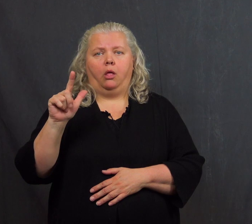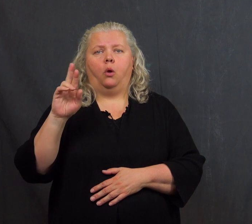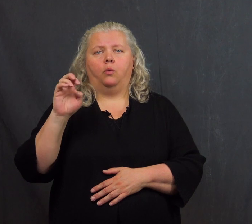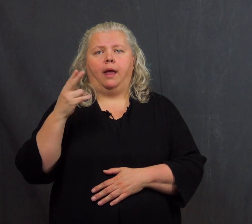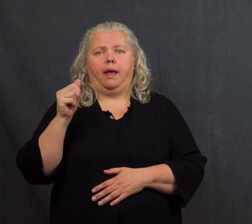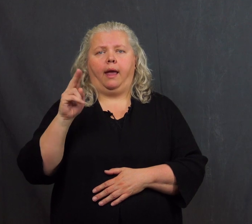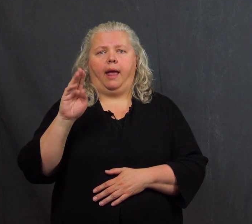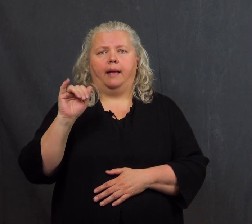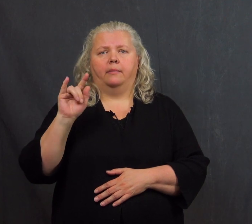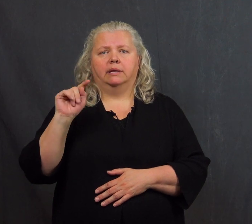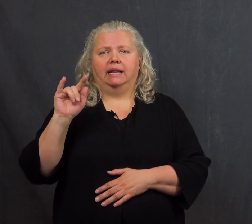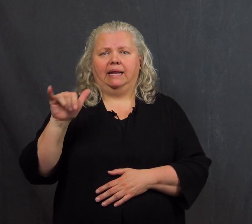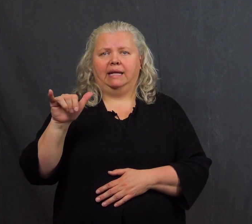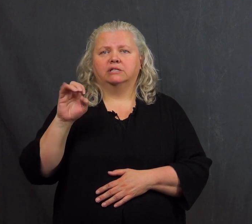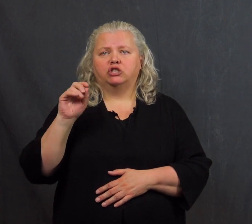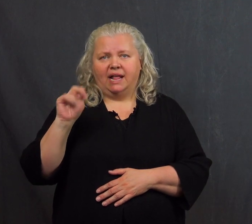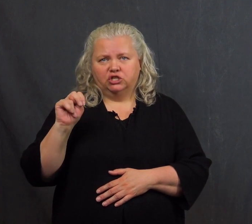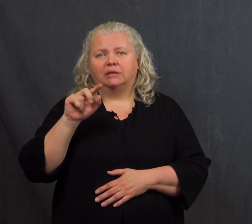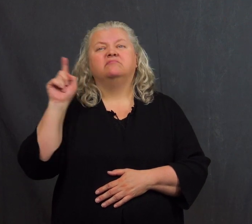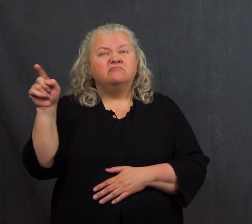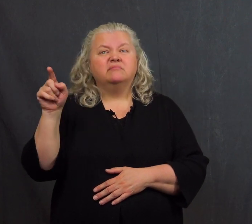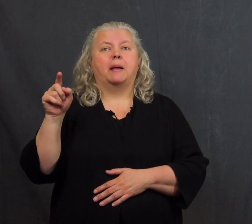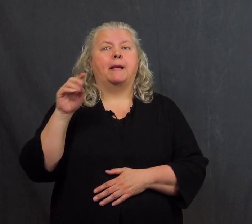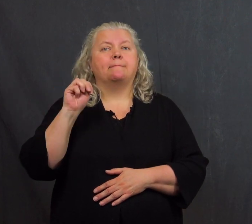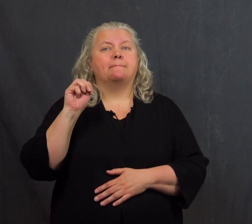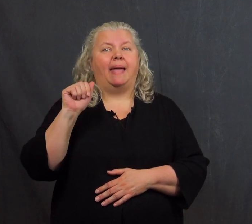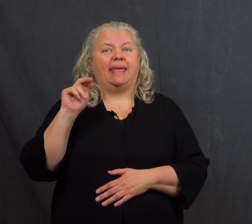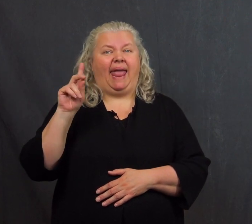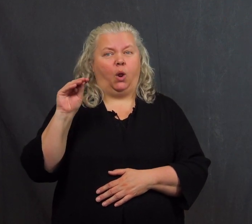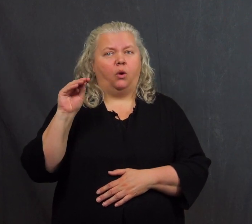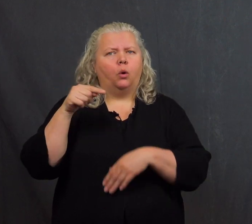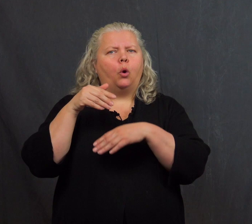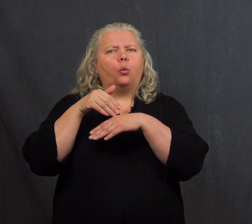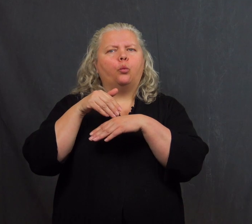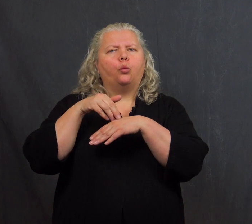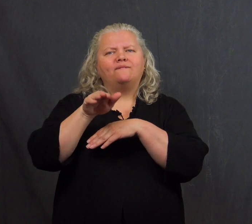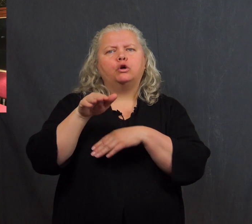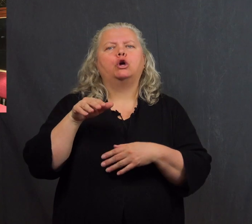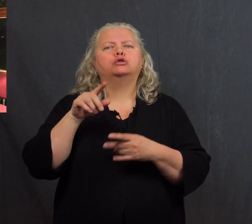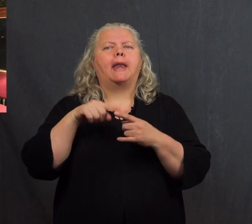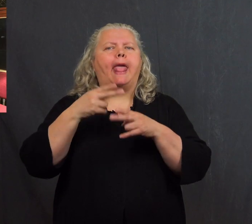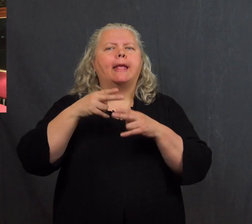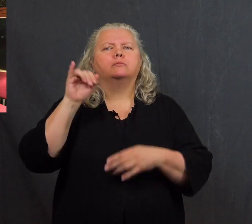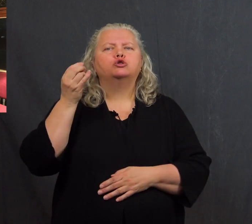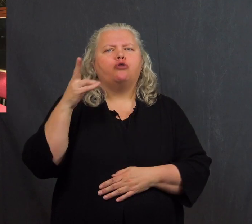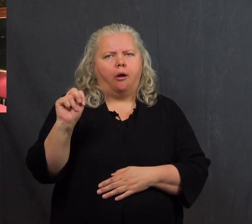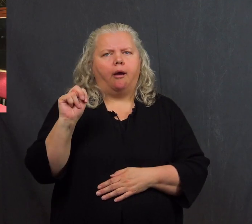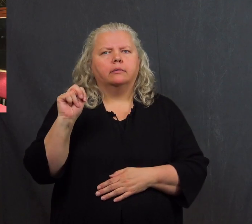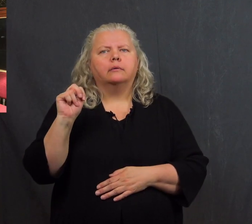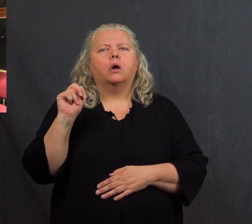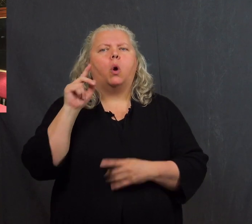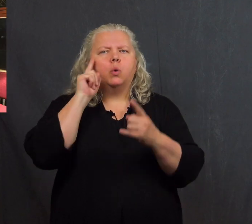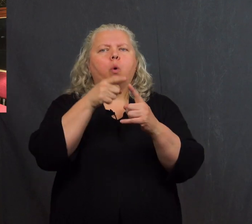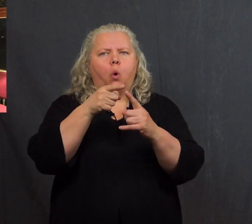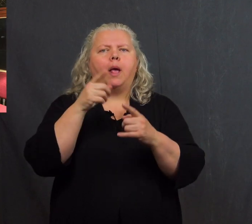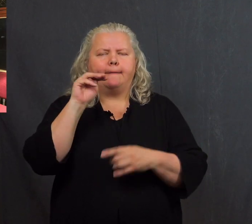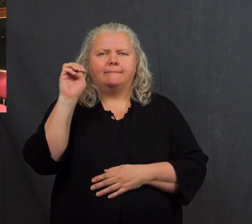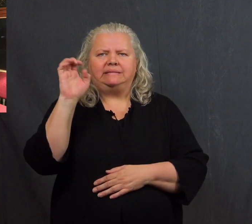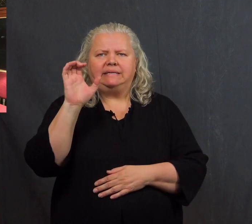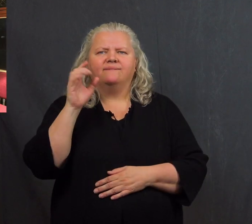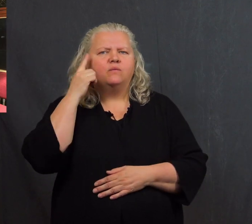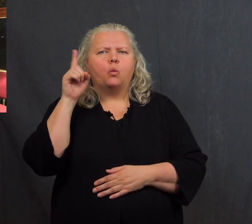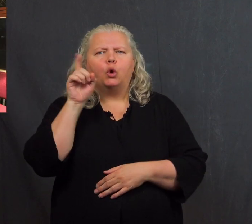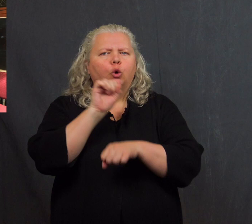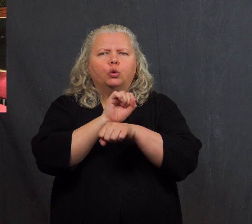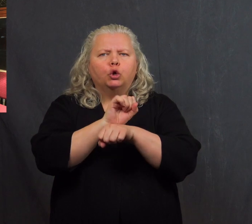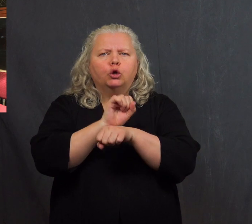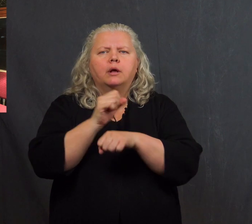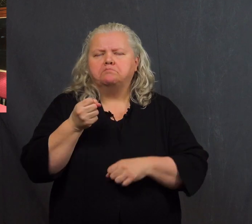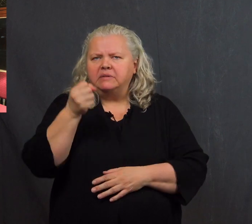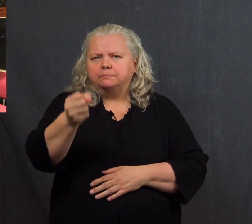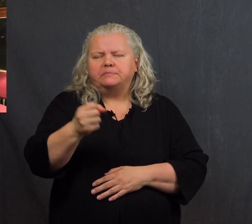John was referred to MEC through Minnesota Vocational Rehabilitation in Mankato for job placement.